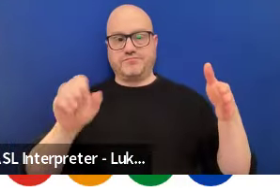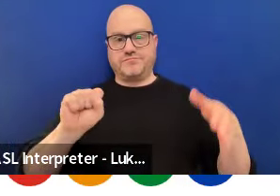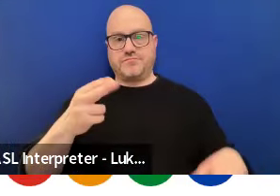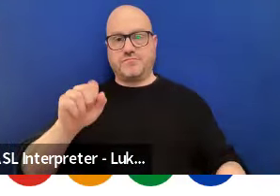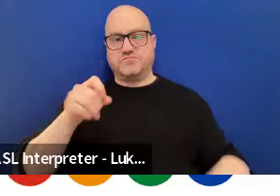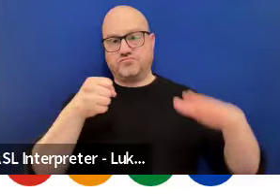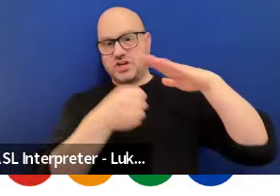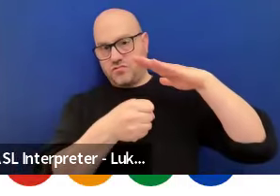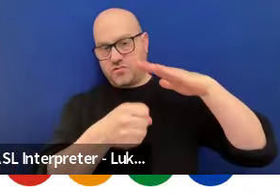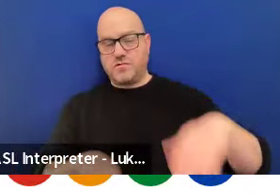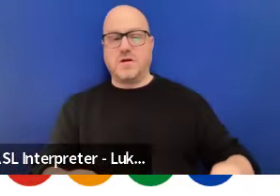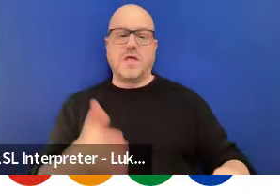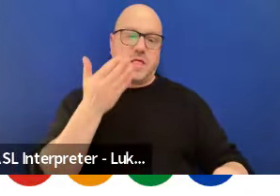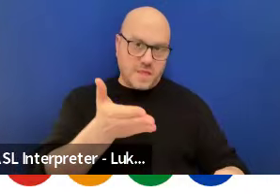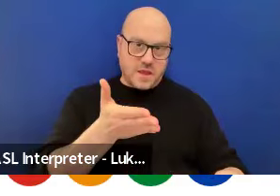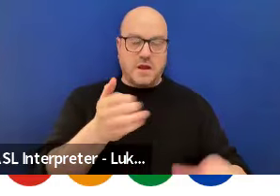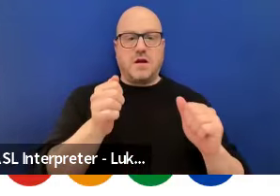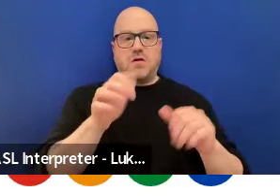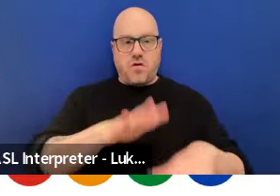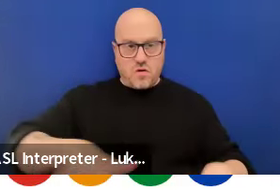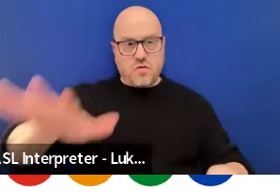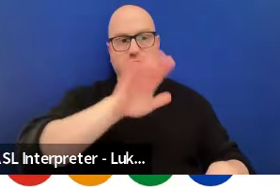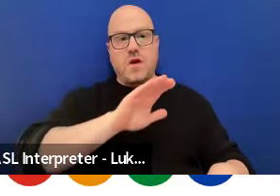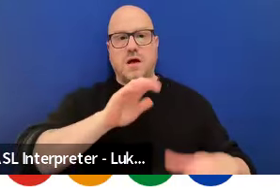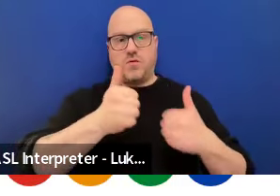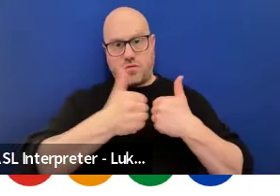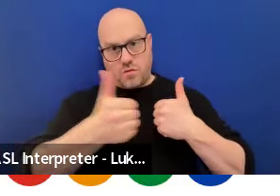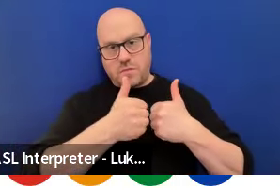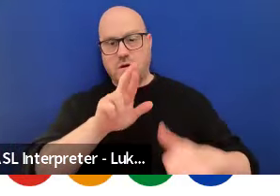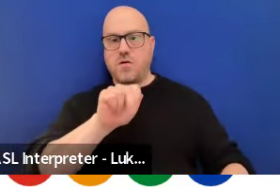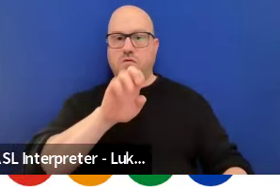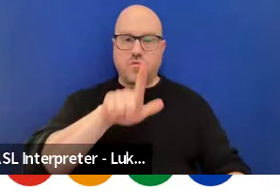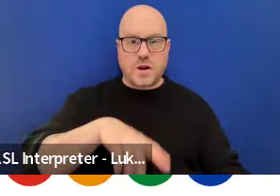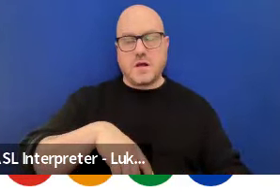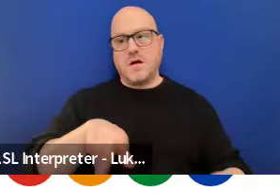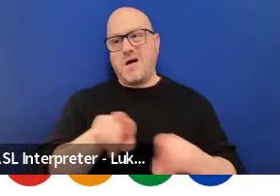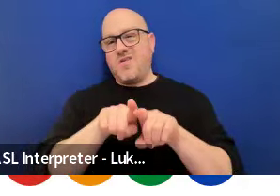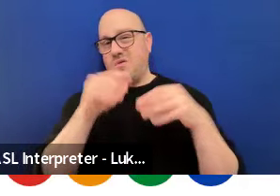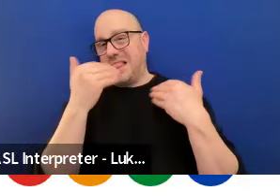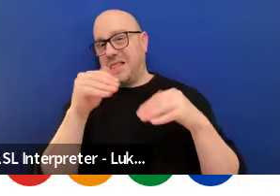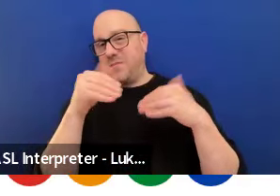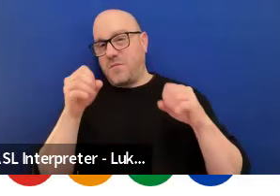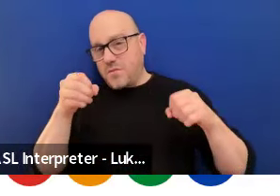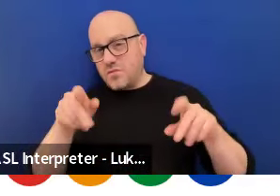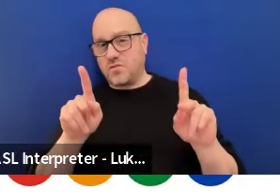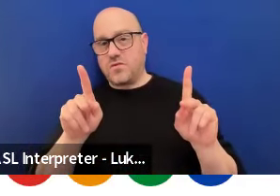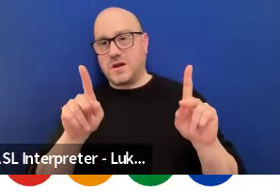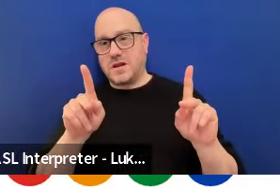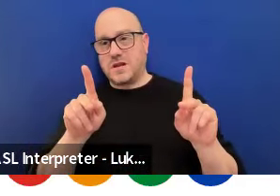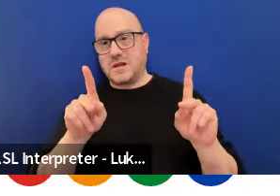POSSIBLE, WE WORK TO MAKE SURE THERE ARE SHELTERS THROUGHOUT THE COMMUTER RAIL NETWORK, IN PARTICULAR.